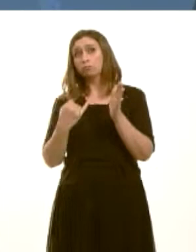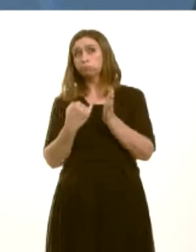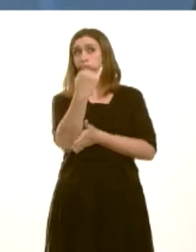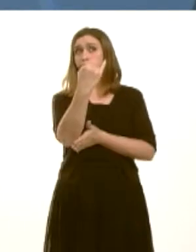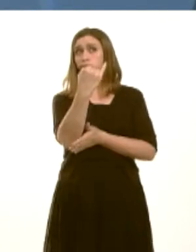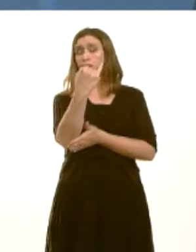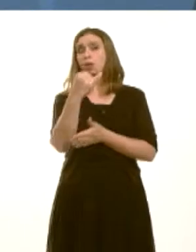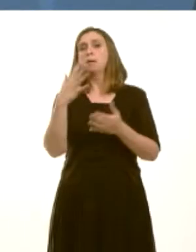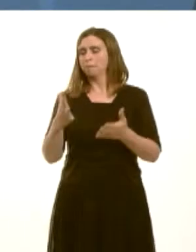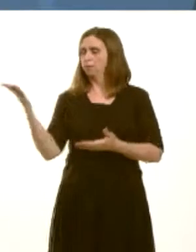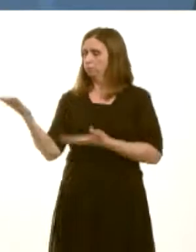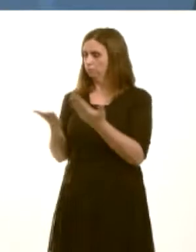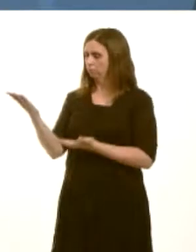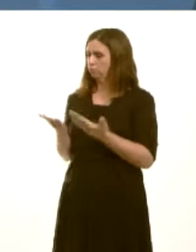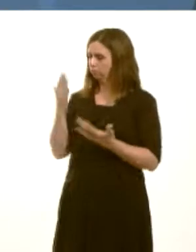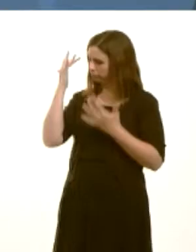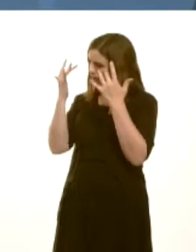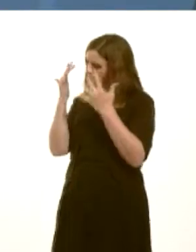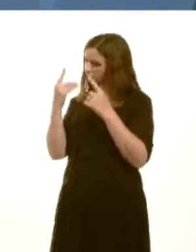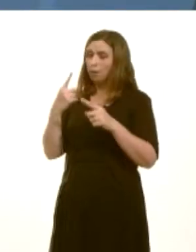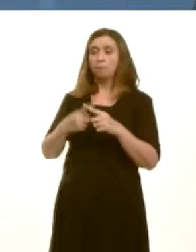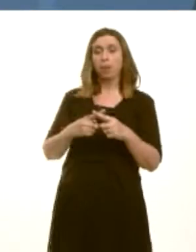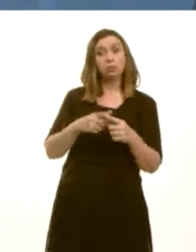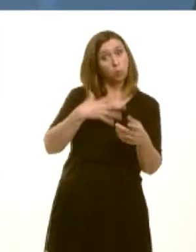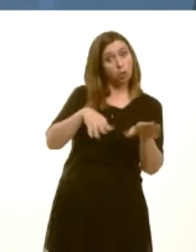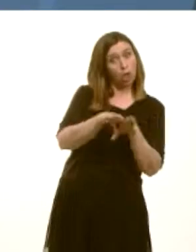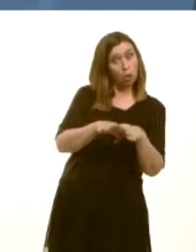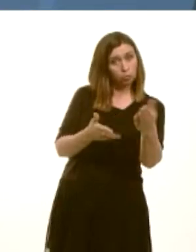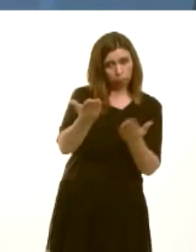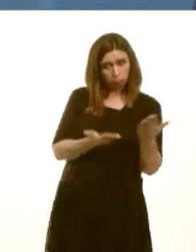alongside the arguments in respect of the proposals. Do you agree that the serving of